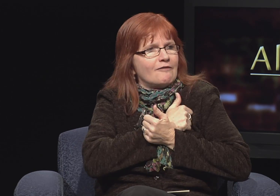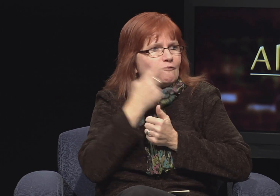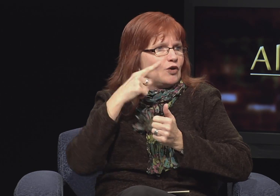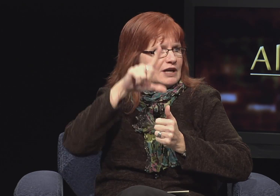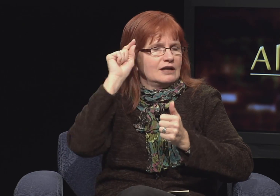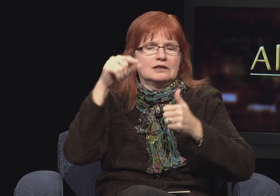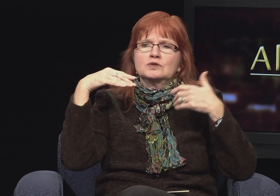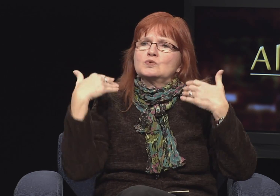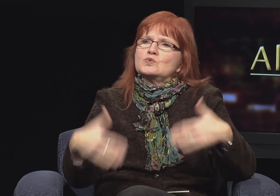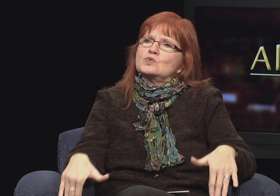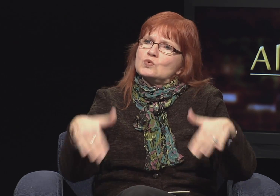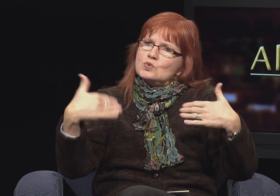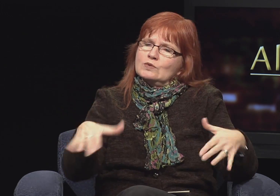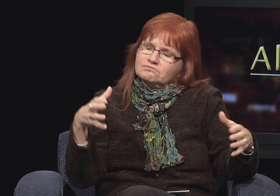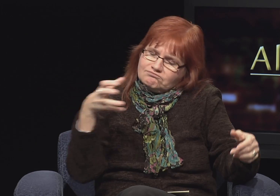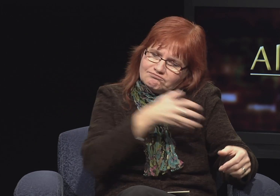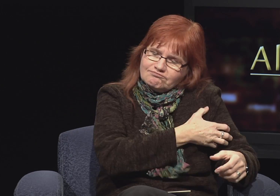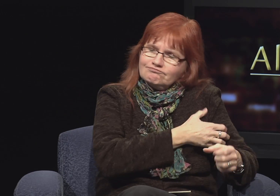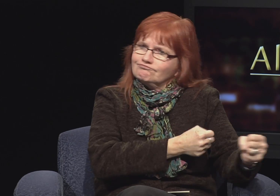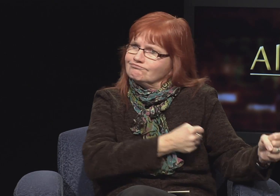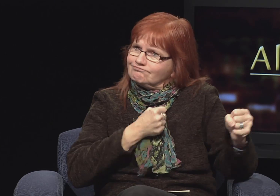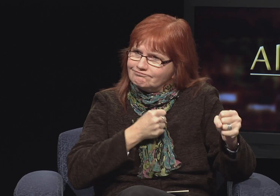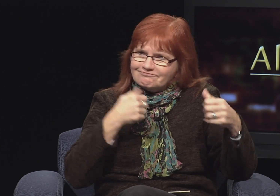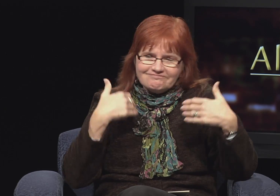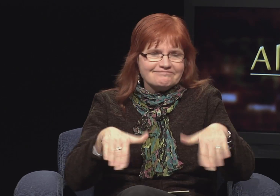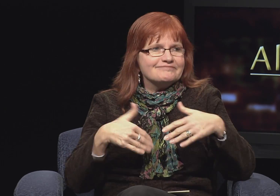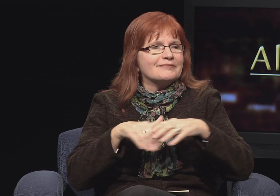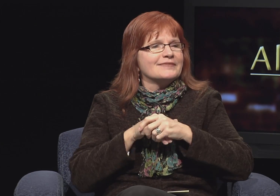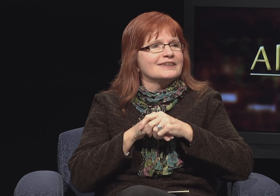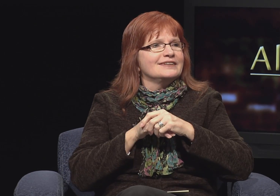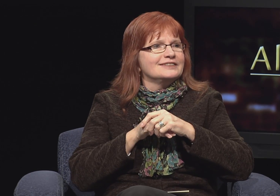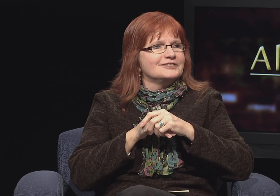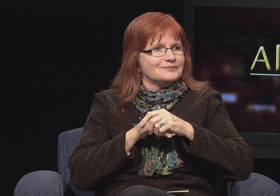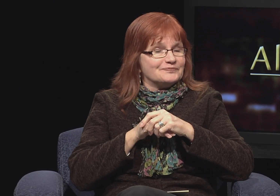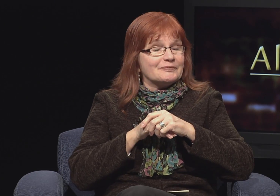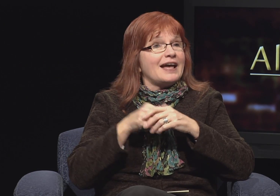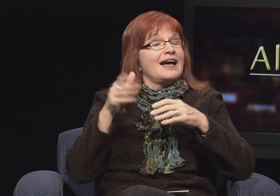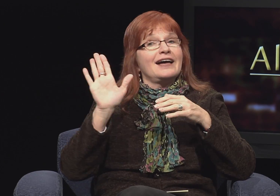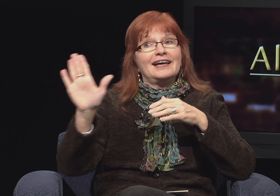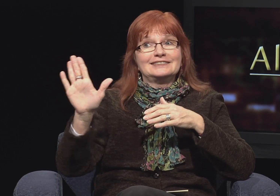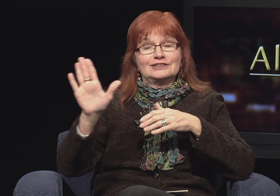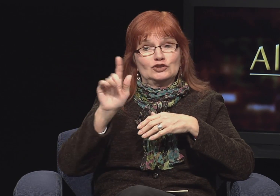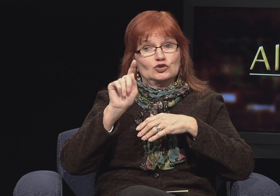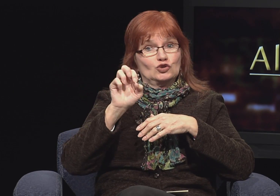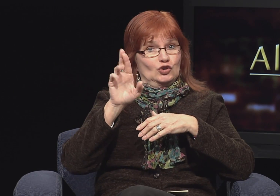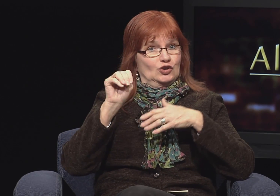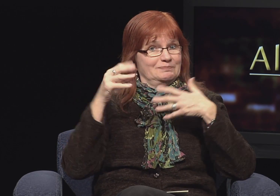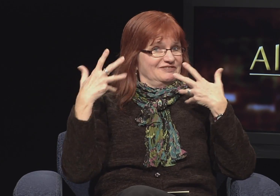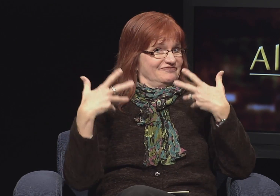is his tremendous love for Gallaudet. Once his term was completed, he continued